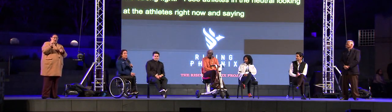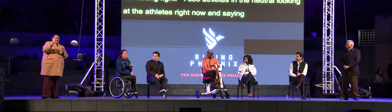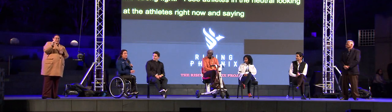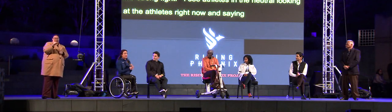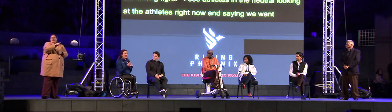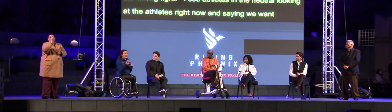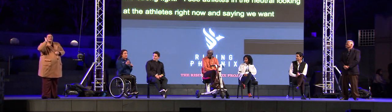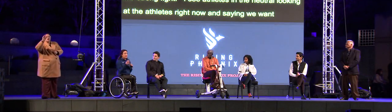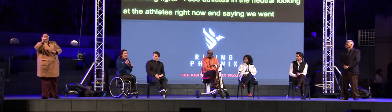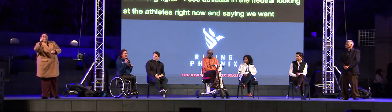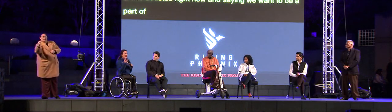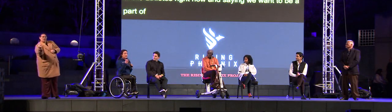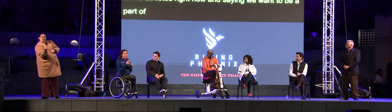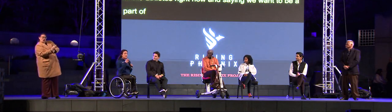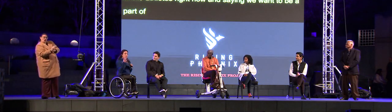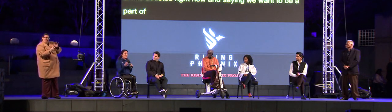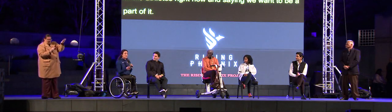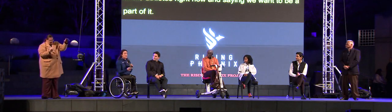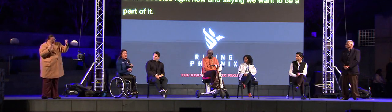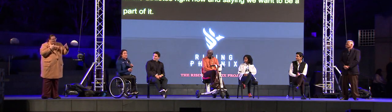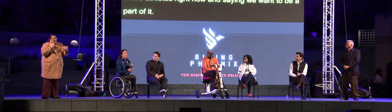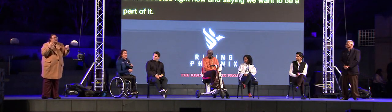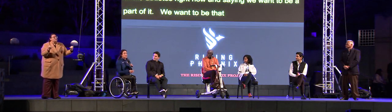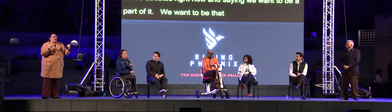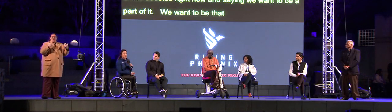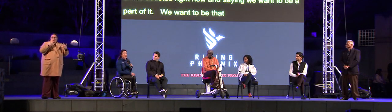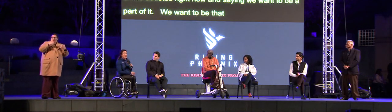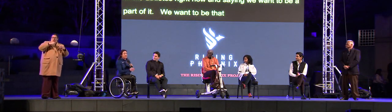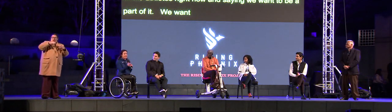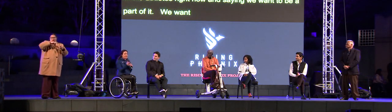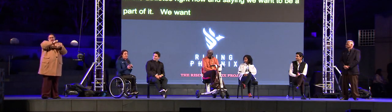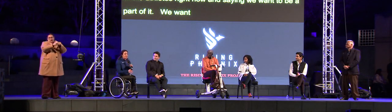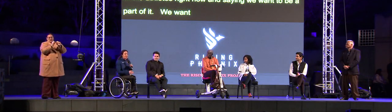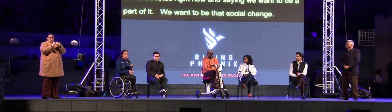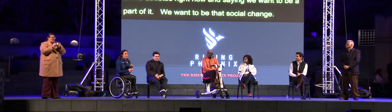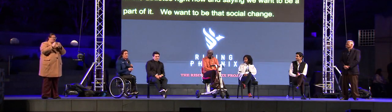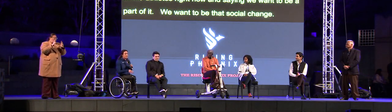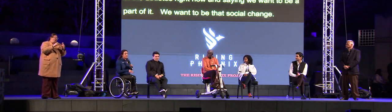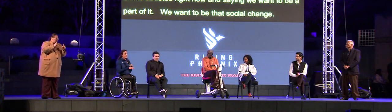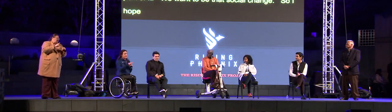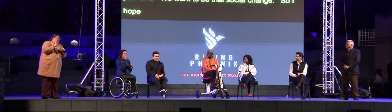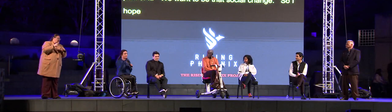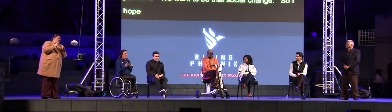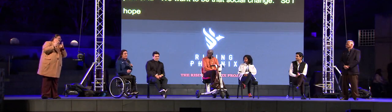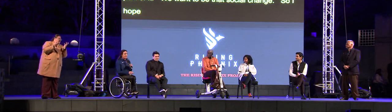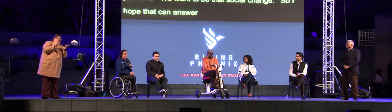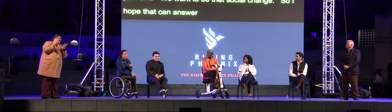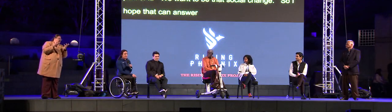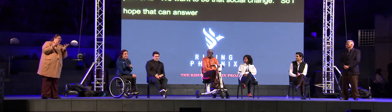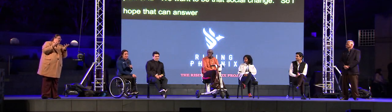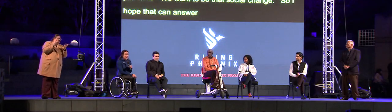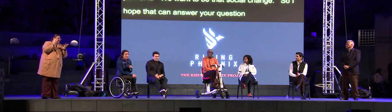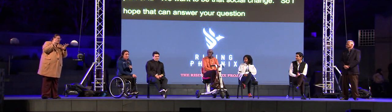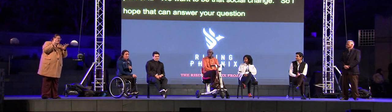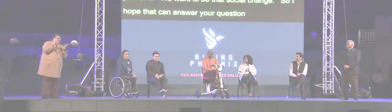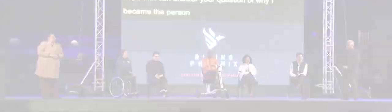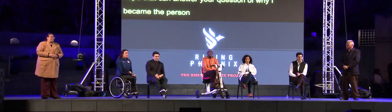and we want to be that social change. And so I hope that can answer your question of why I became the person that I am.